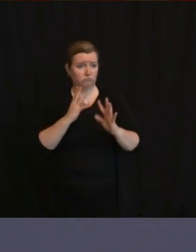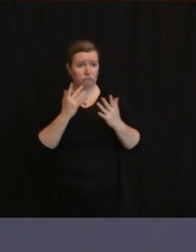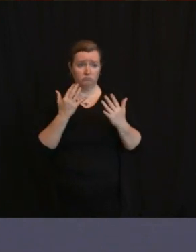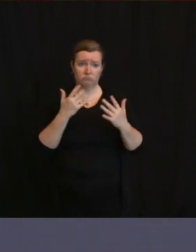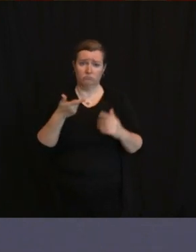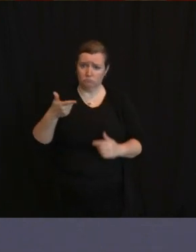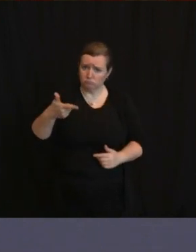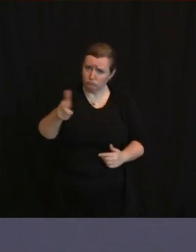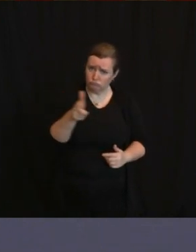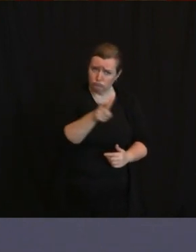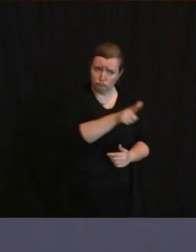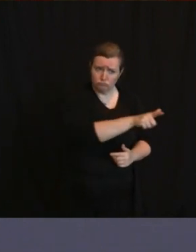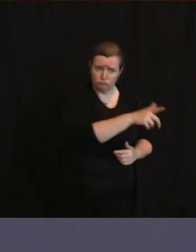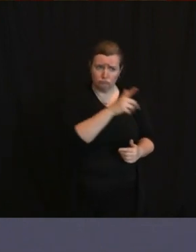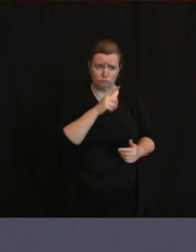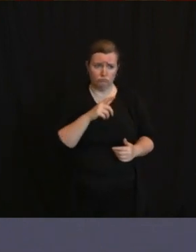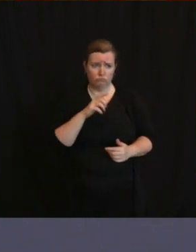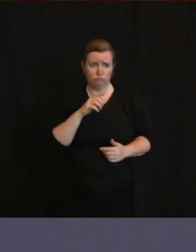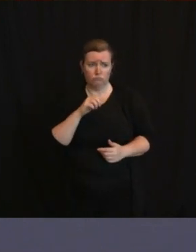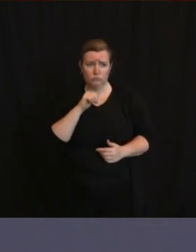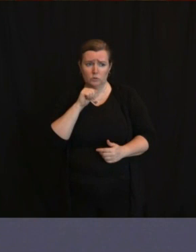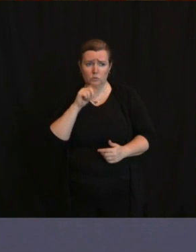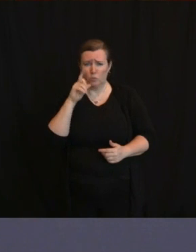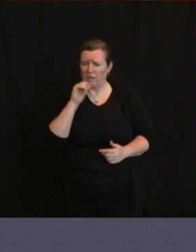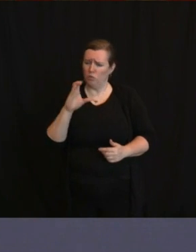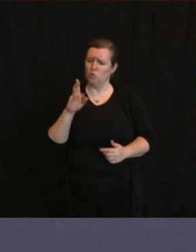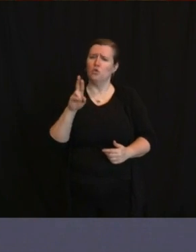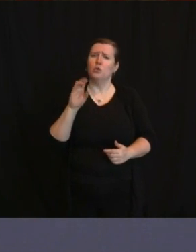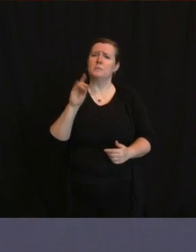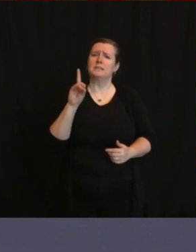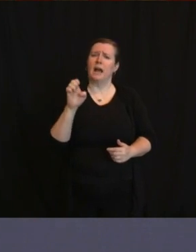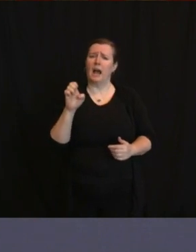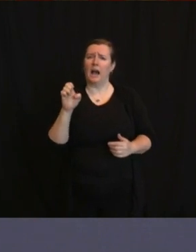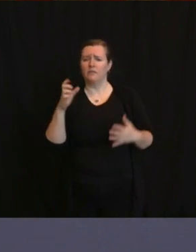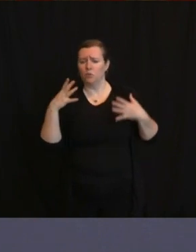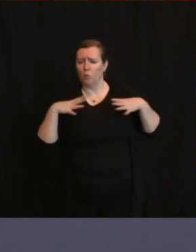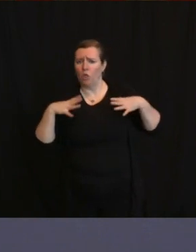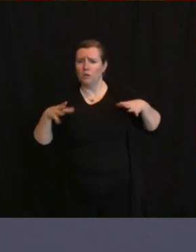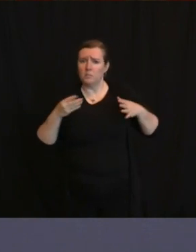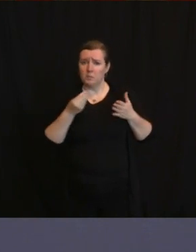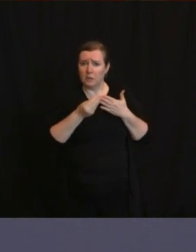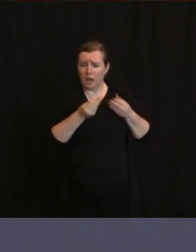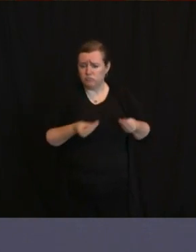IF THERE IS A GOOD REASON WHY NOT, HOW ABOUT CURBSIDE PICK UP. WHAT IS THE DIFFERENCE BETWEEN